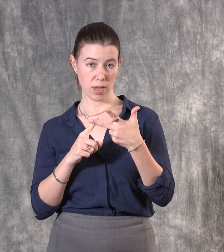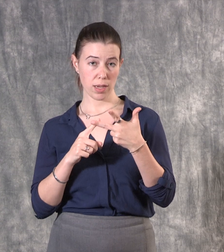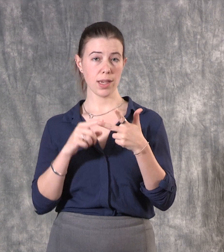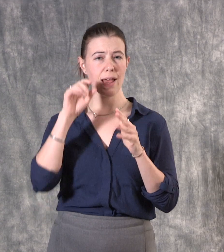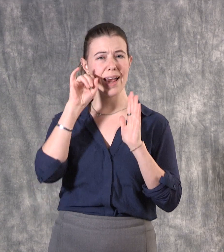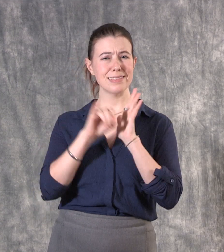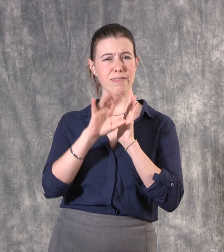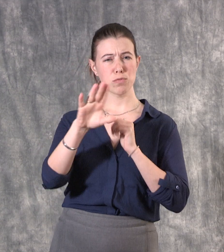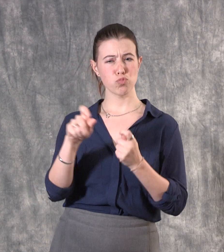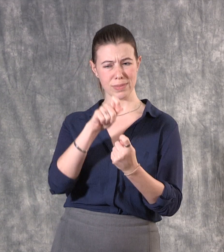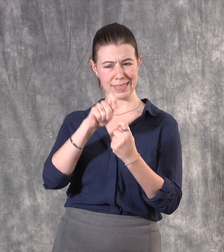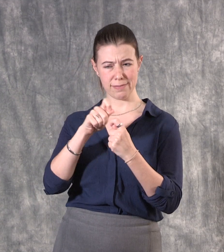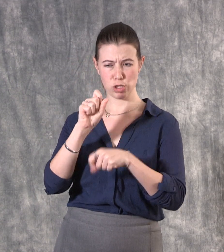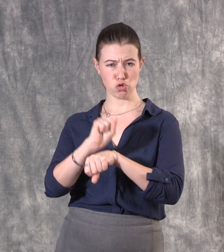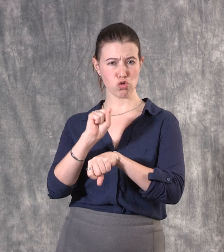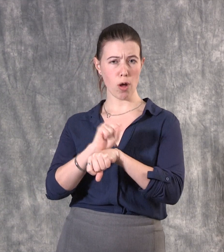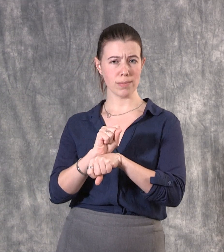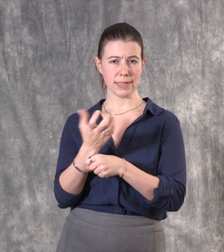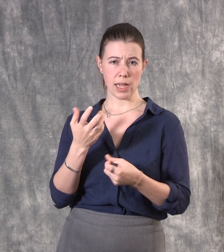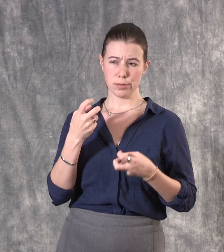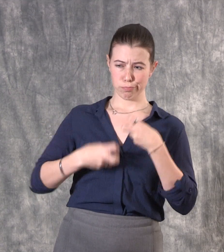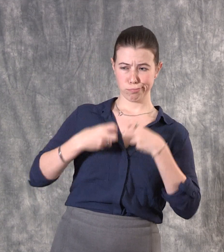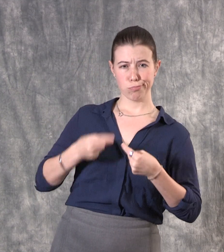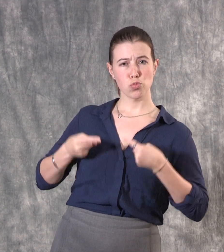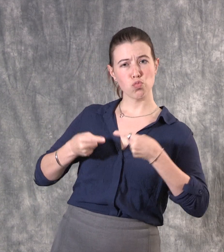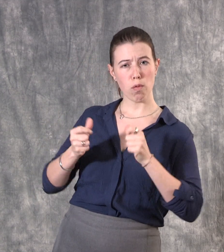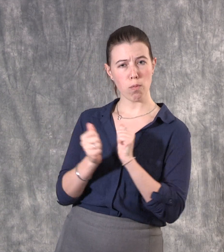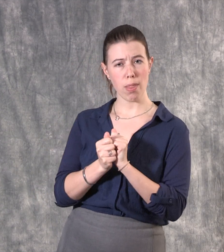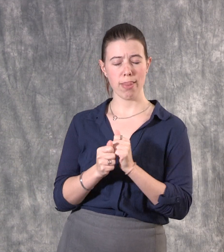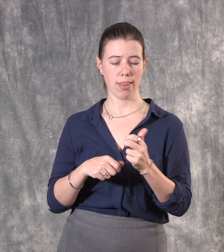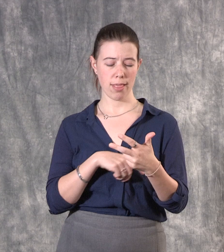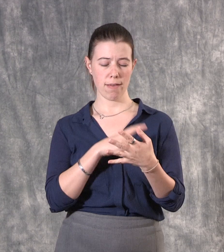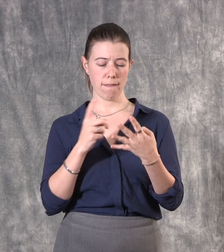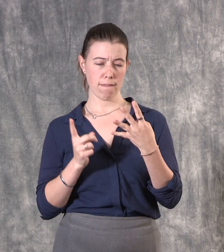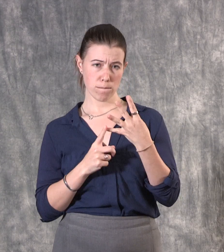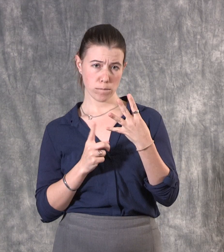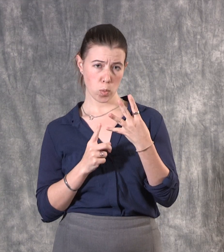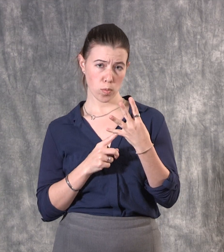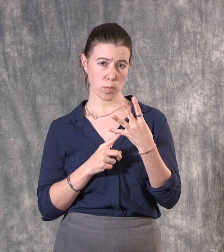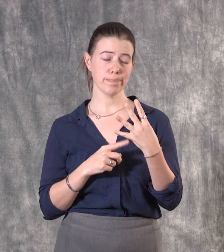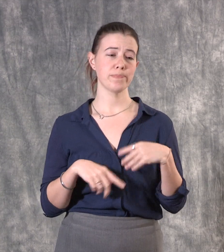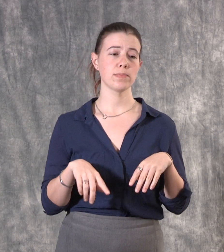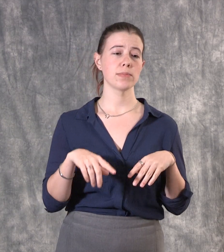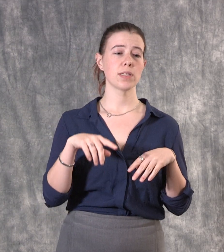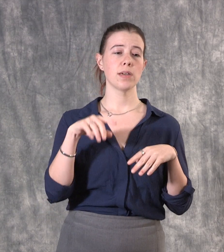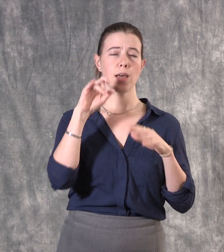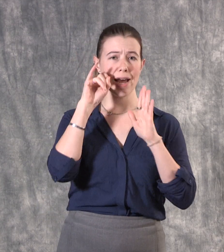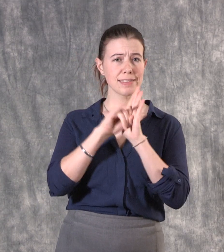Number three, identify your specific problematic job tasks. Number four,